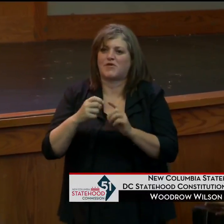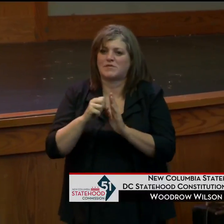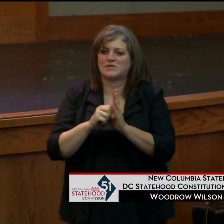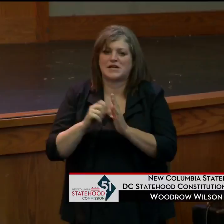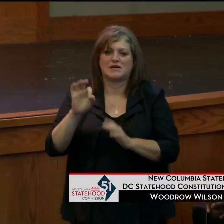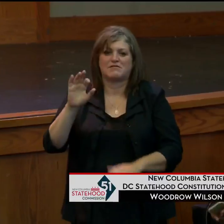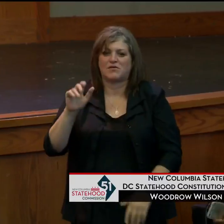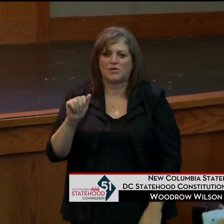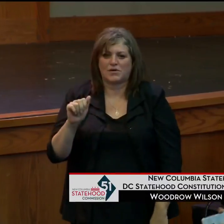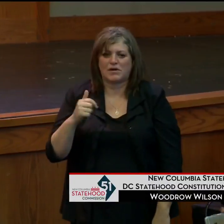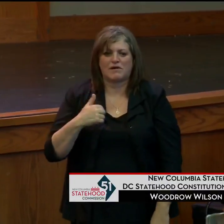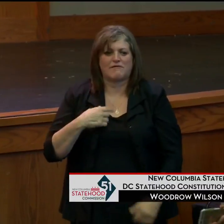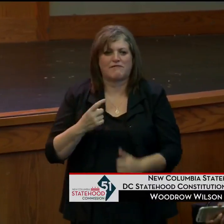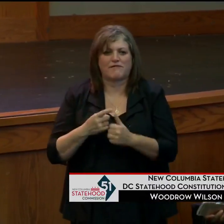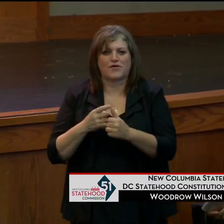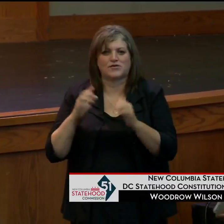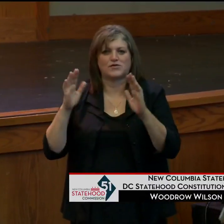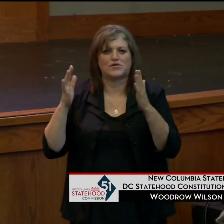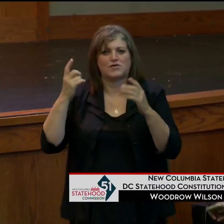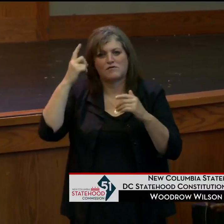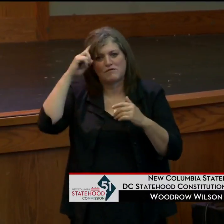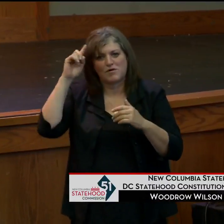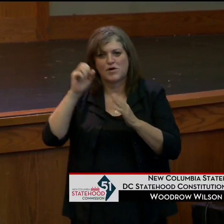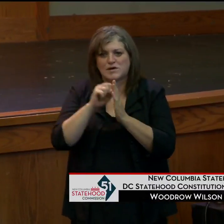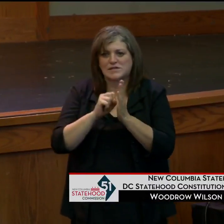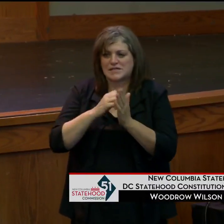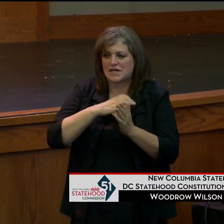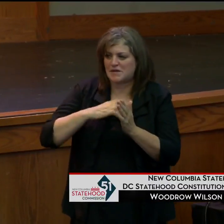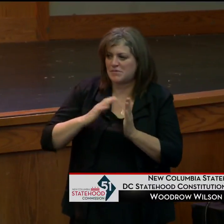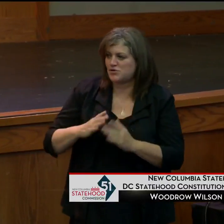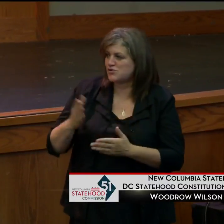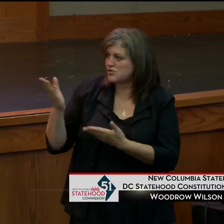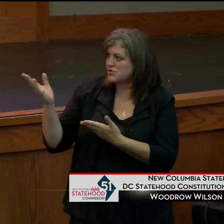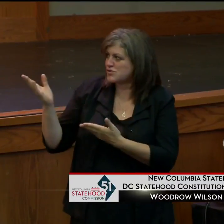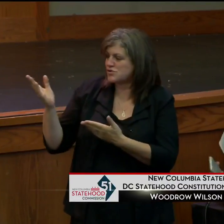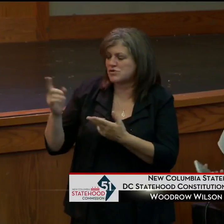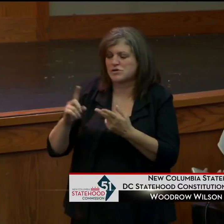I THINK, FIRST OF ALL, WE SHOULD GIVE A ROUND OF APPLAUSE FOR OUR STATE COMMISSIONERS BECAUSE THEY ARE VERY PASSIONATE.